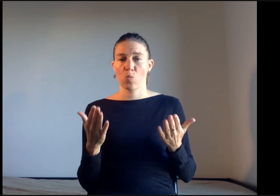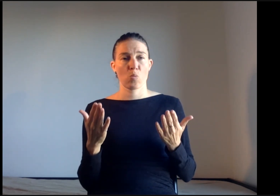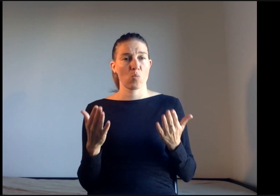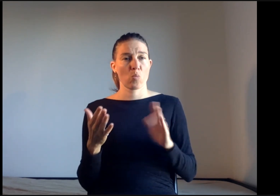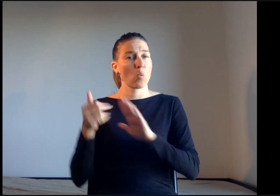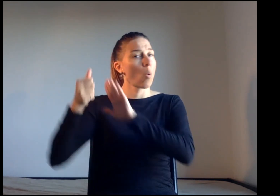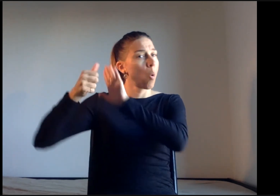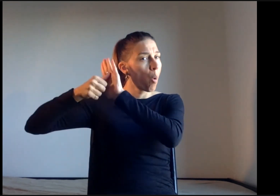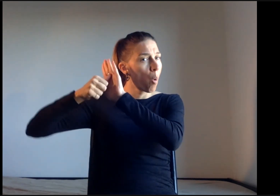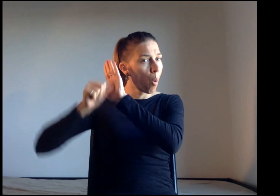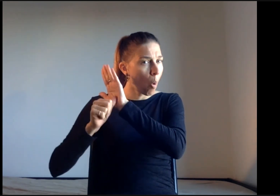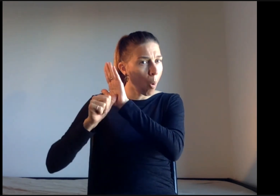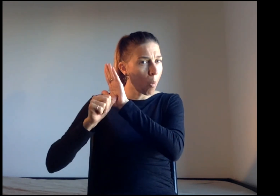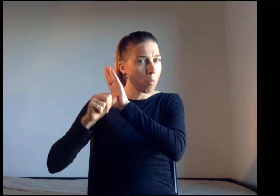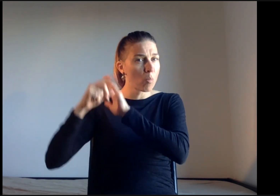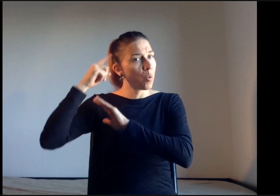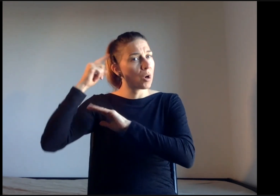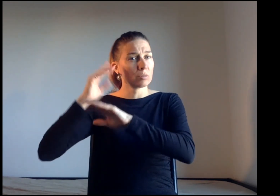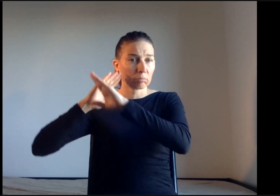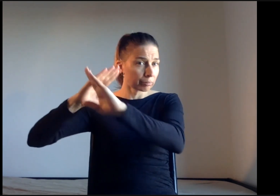or to come to visit in hospitals.